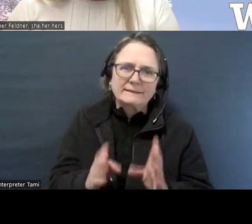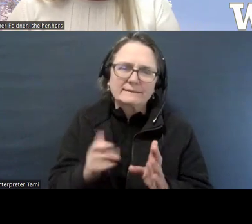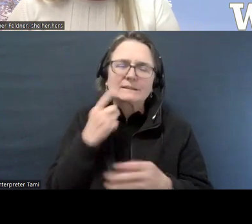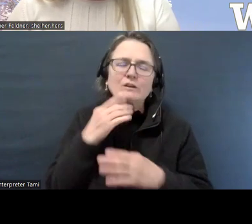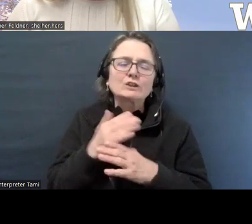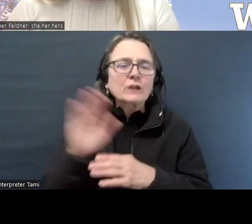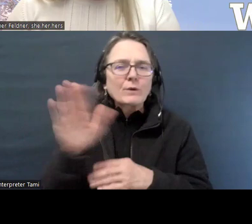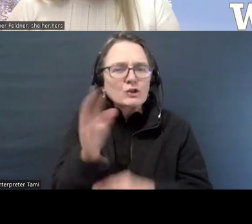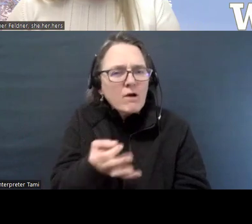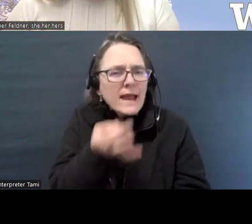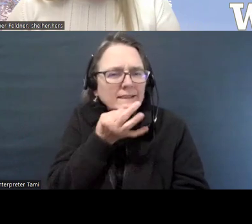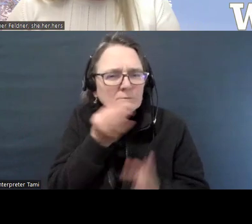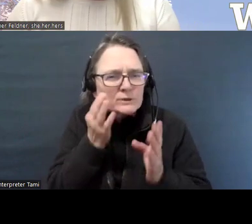and your experiences with us today.